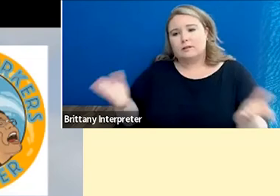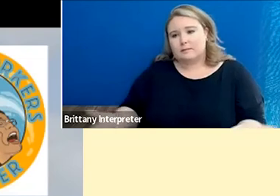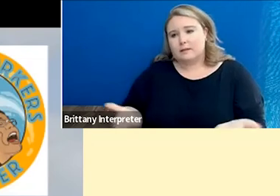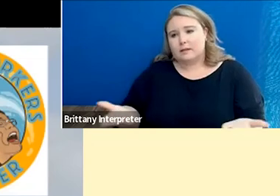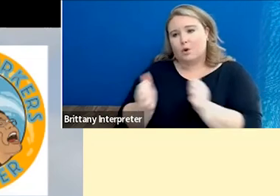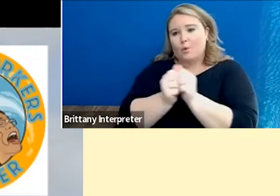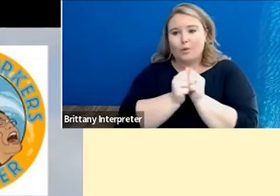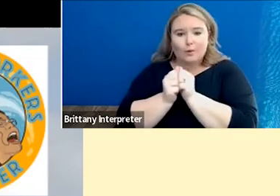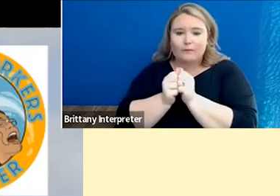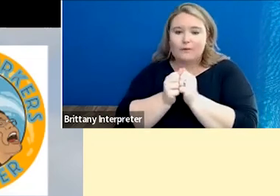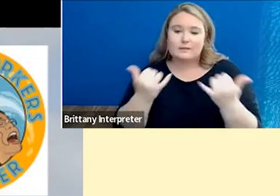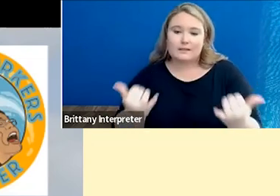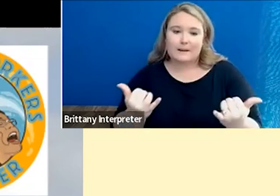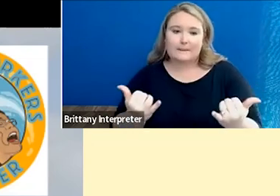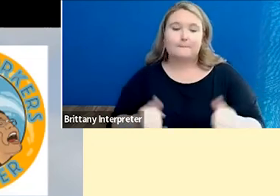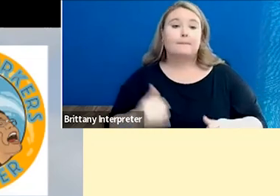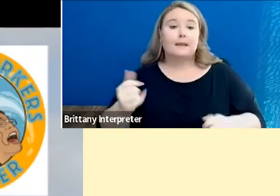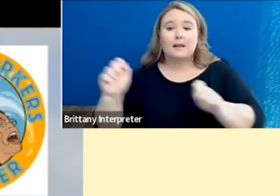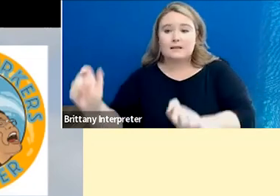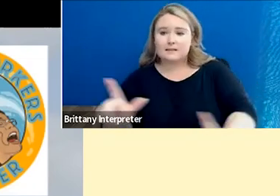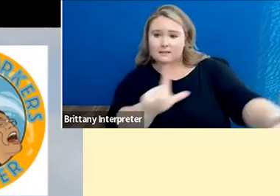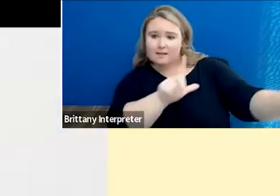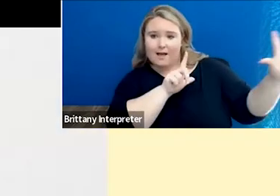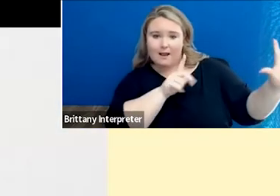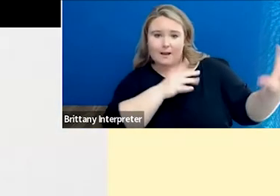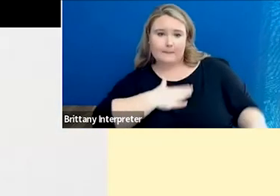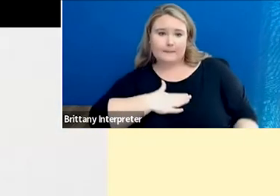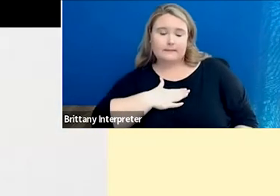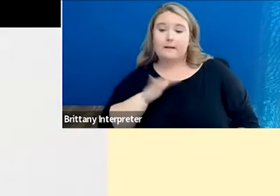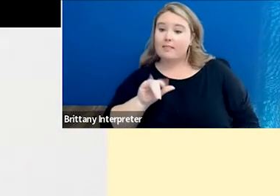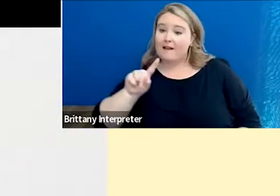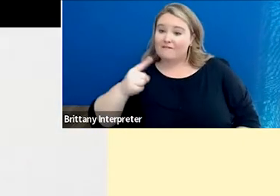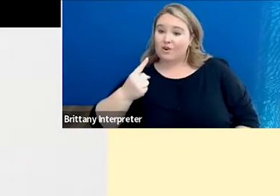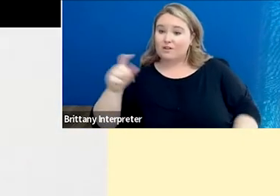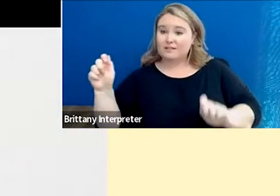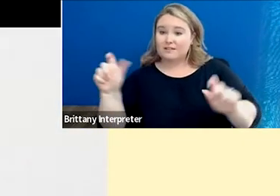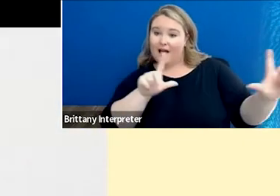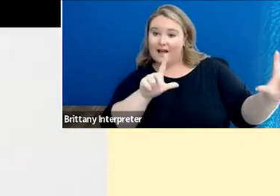And so we can go on to the next slide. So that first slide that you'll see was a picture